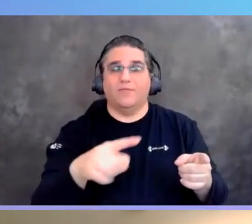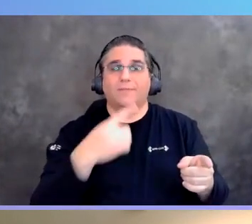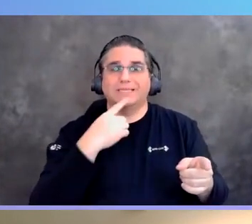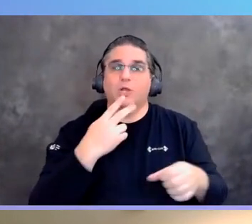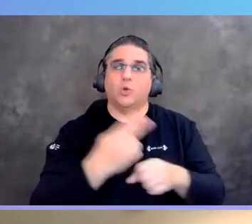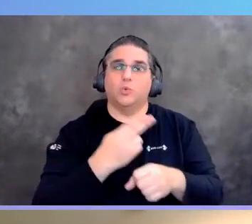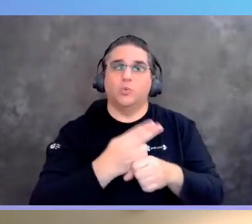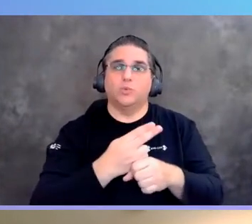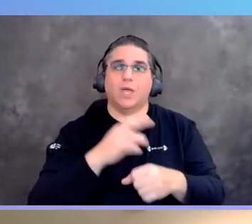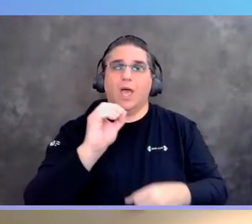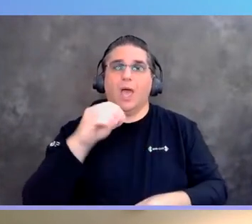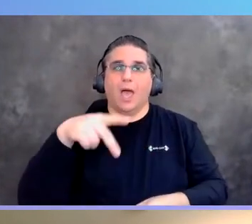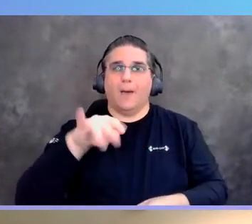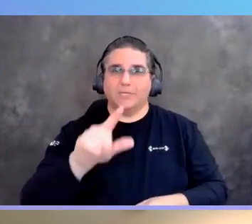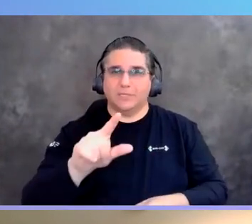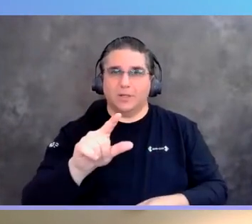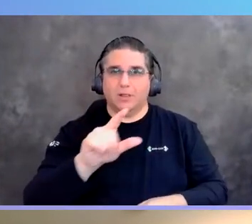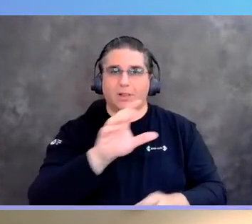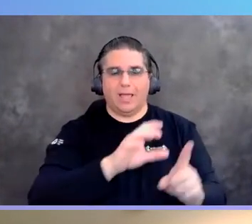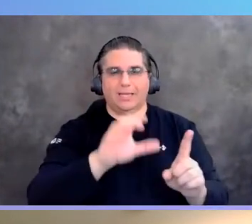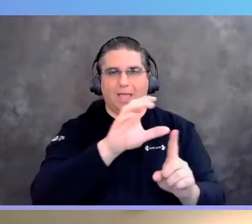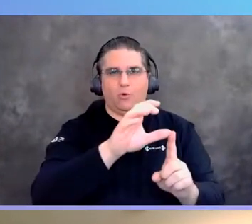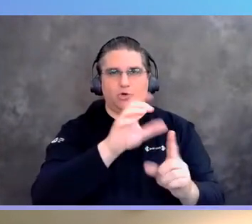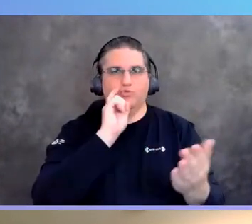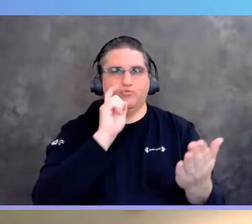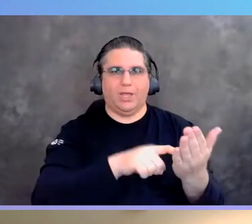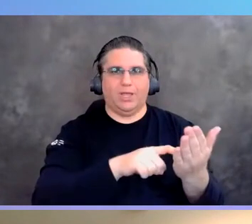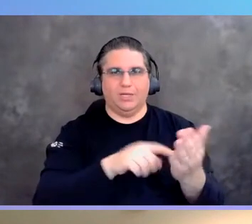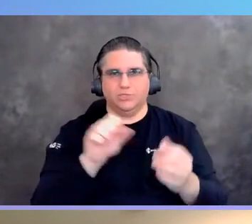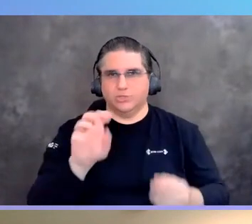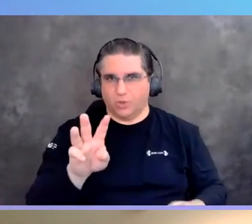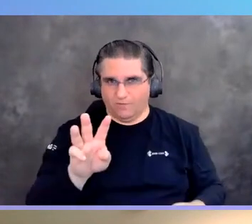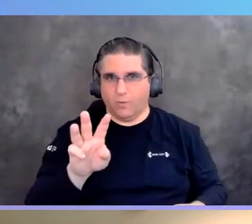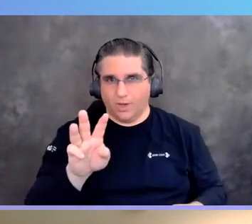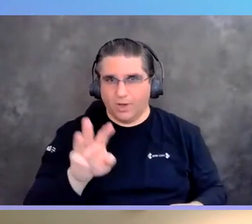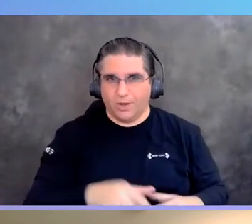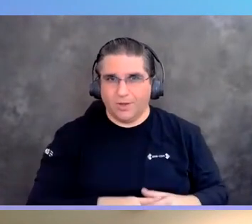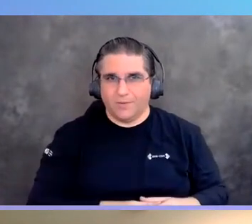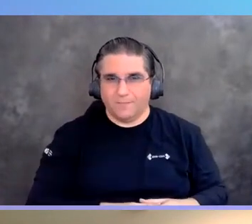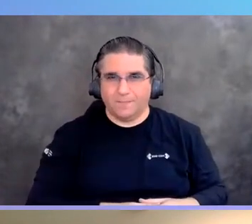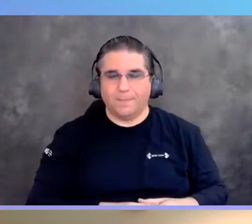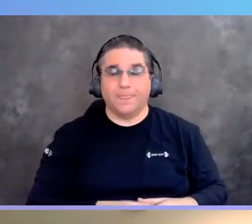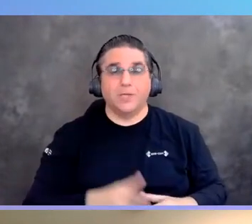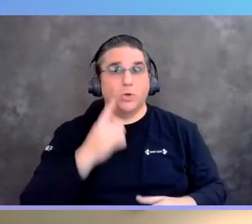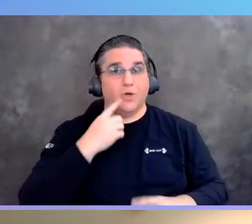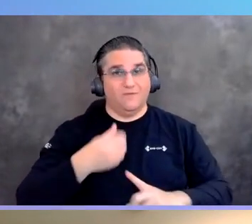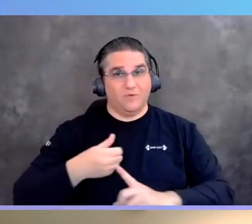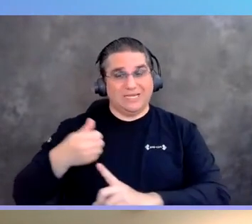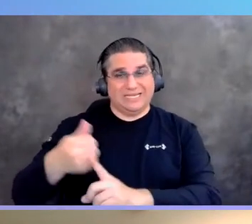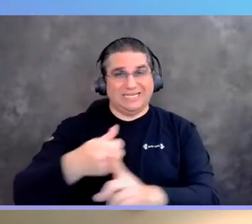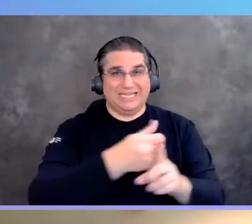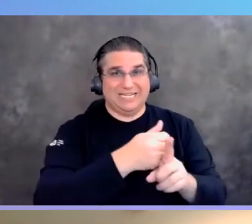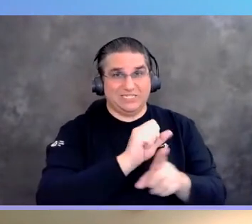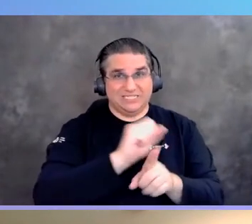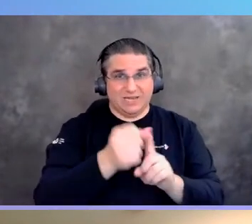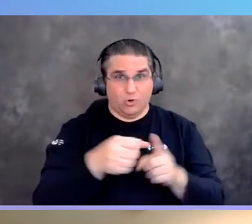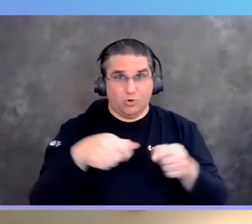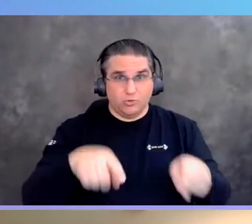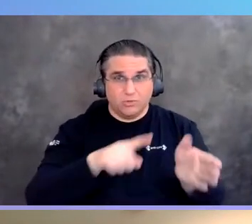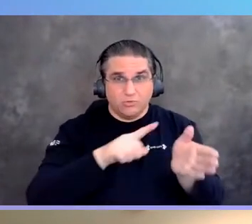character recognition. Uh recognize software uh for each scenario. In our research, we asked participants to provide